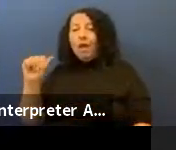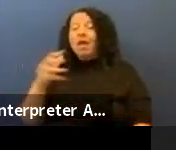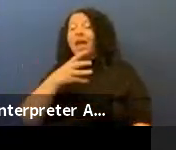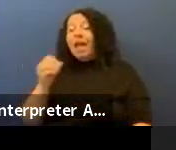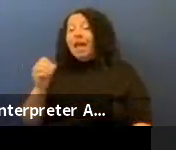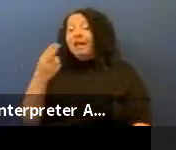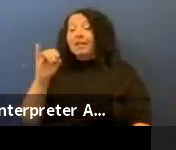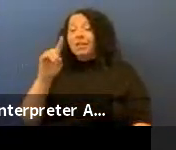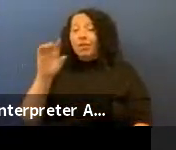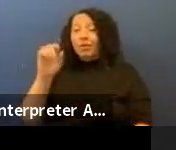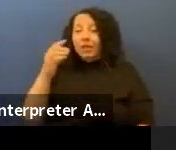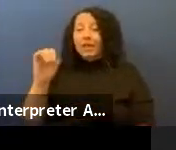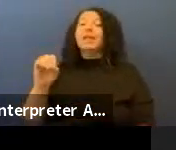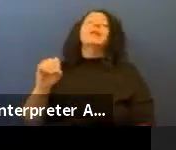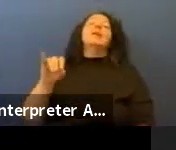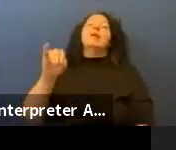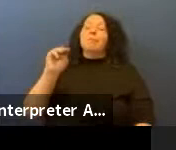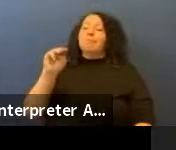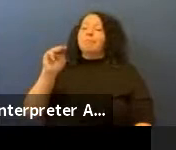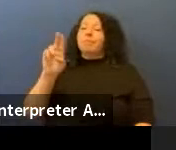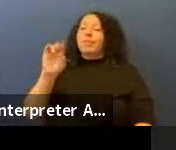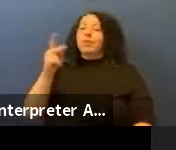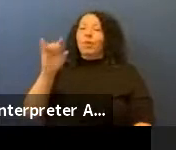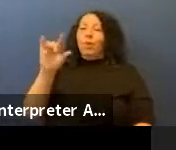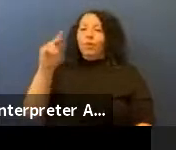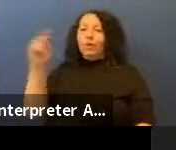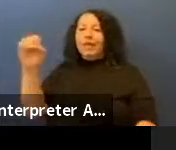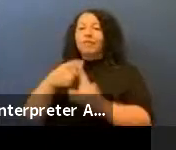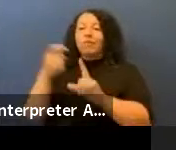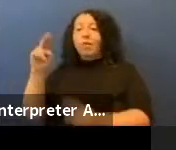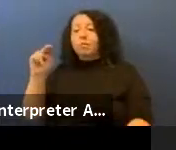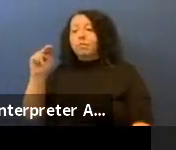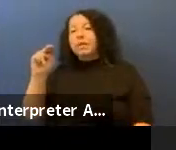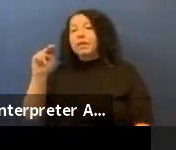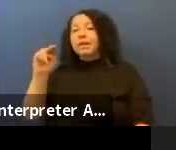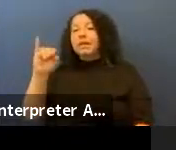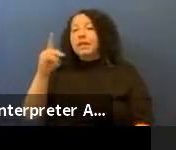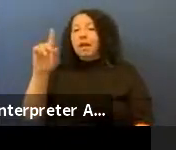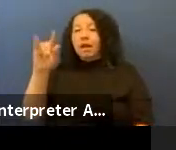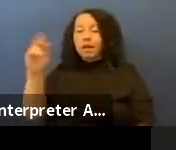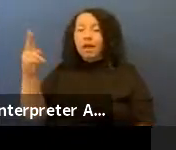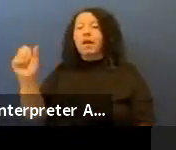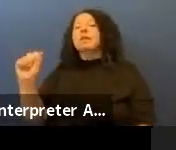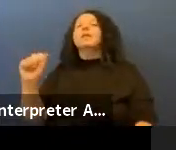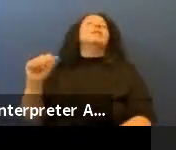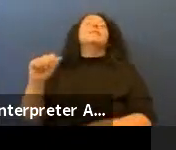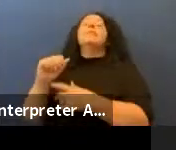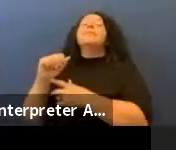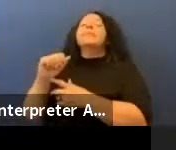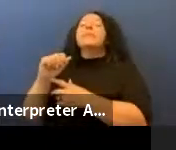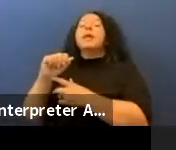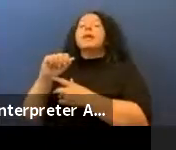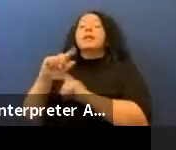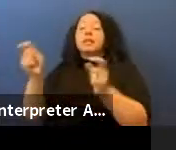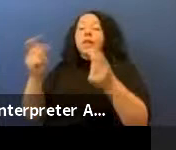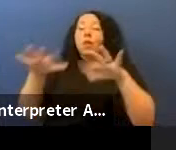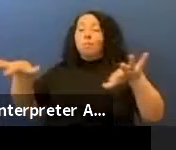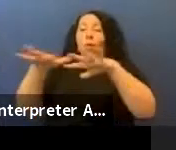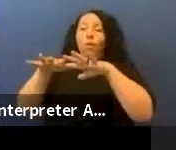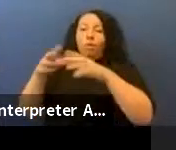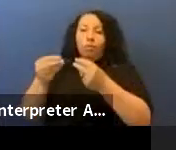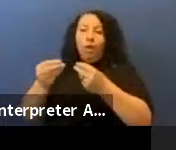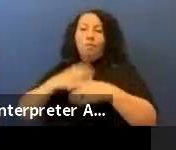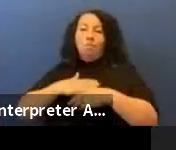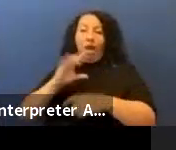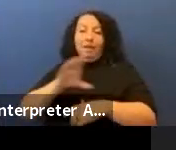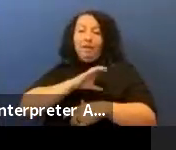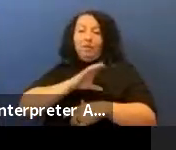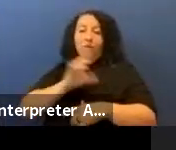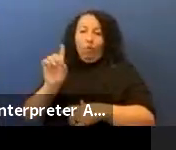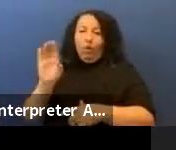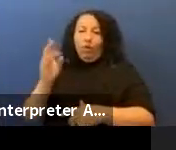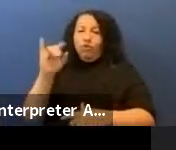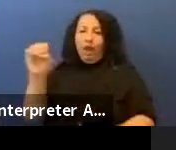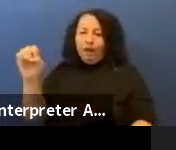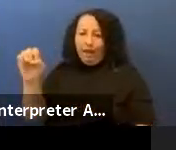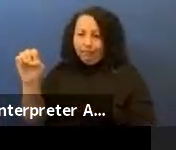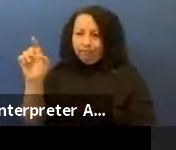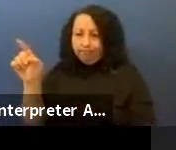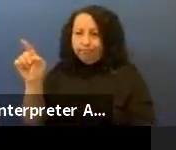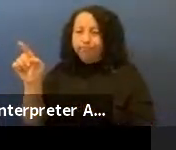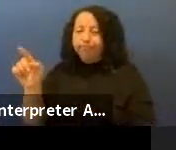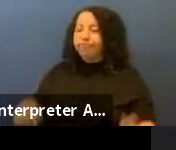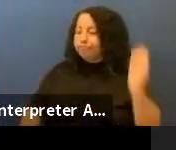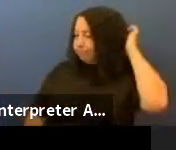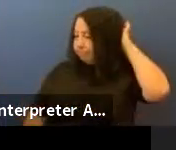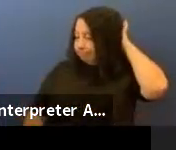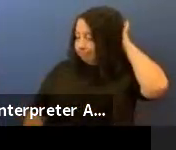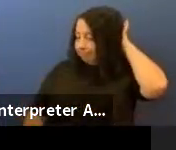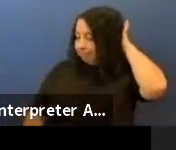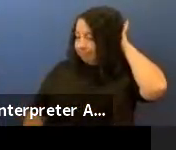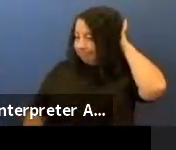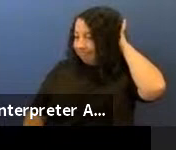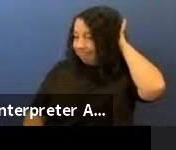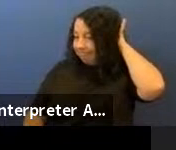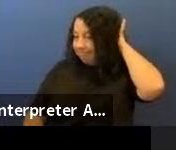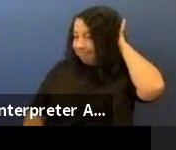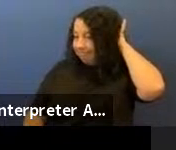from Nuyaka ceremonial ground and my citizenry is Cheyenne.